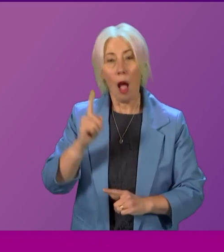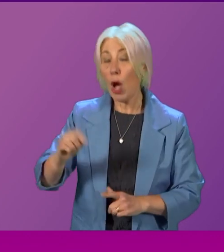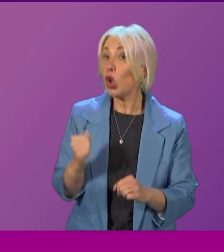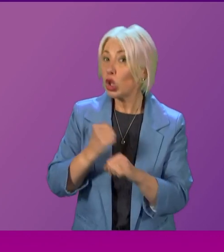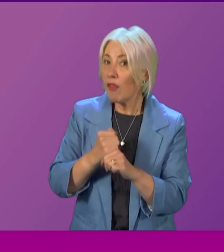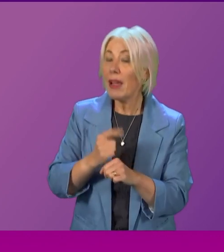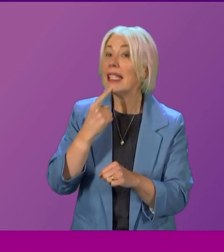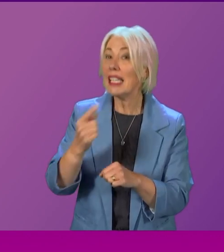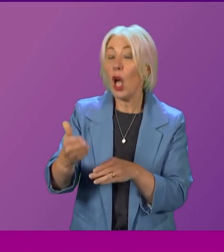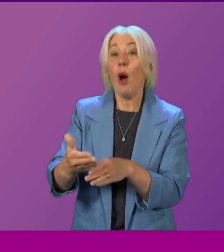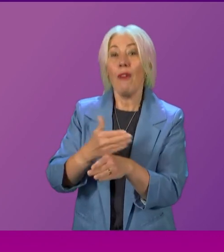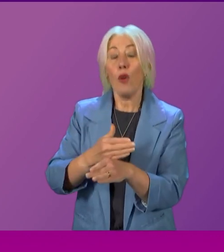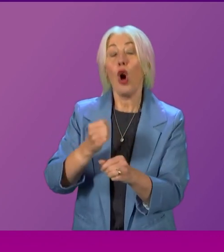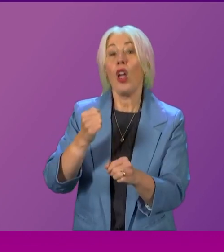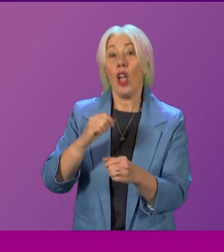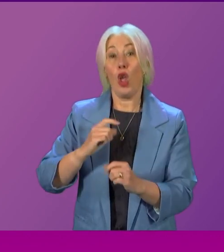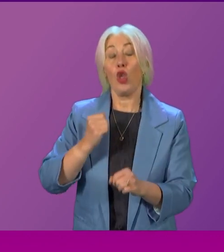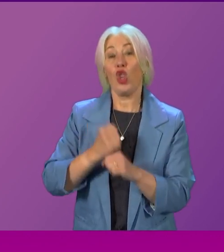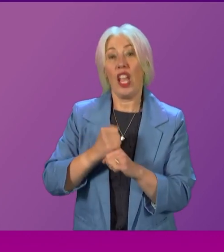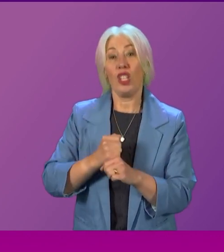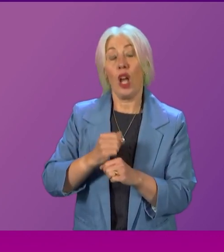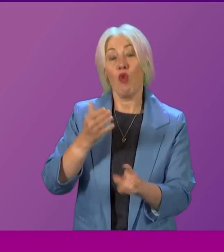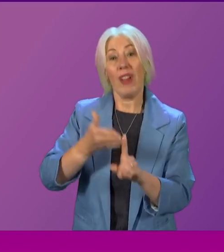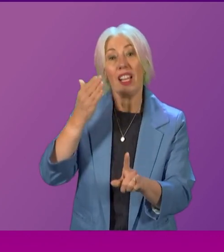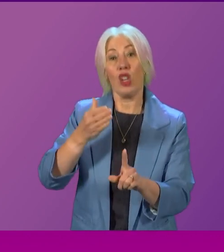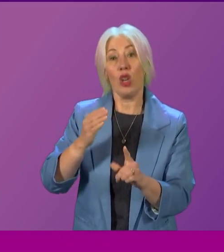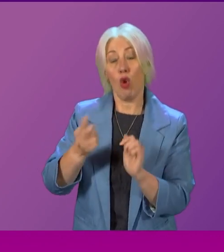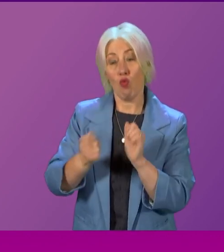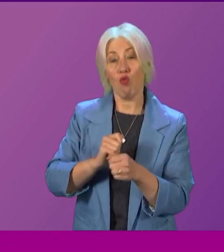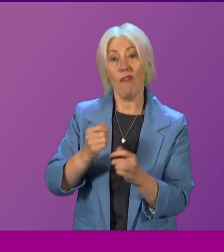in the Gender Recognition Reform Bill are commenced, we will introduce legislation to